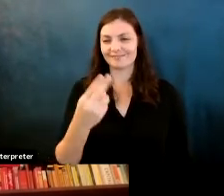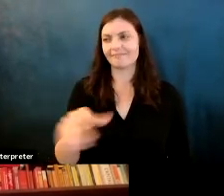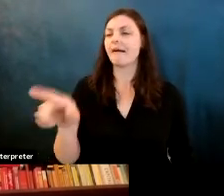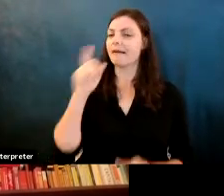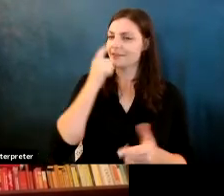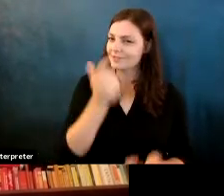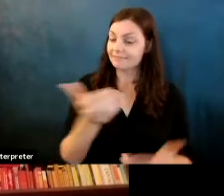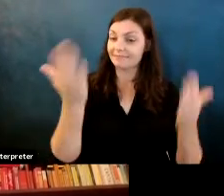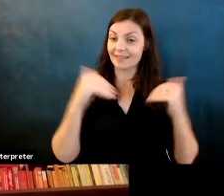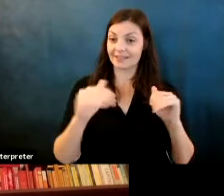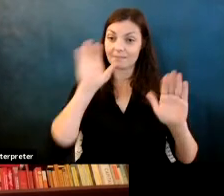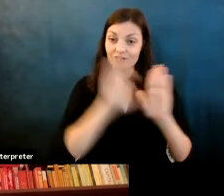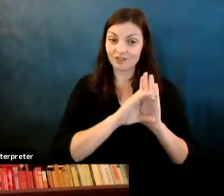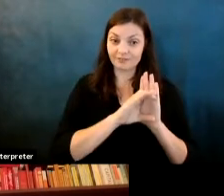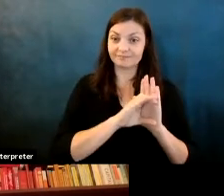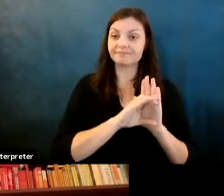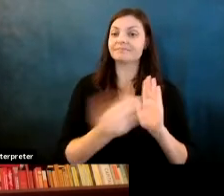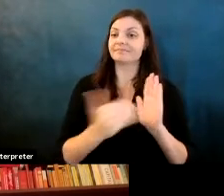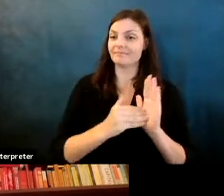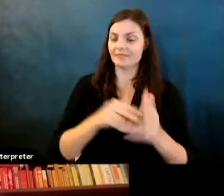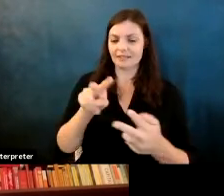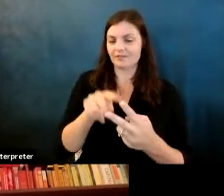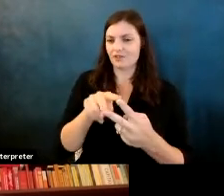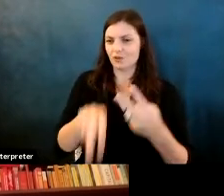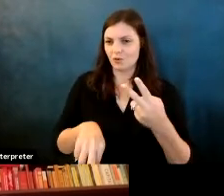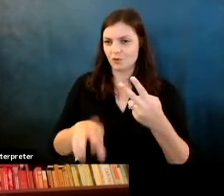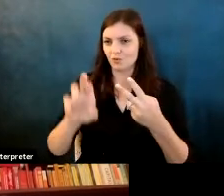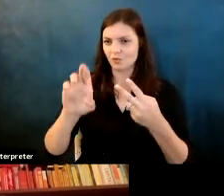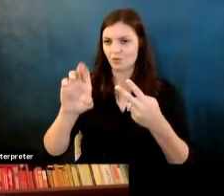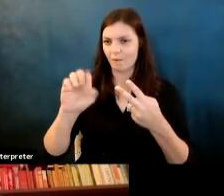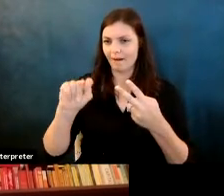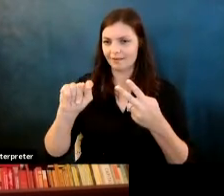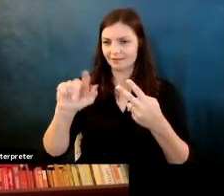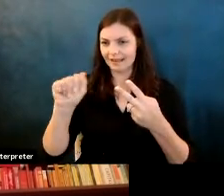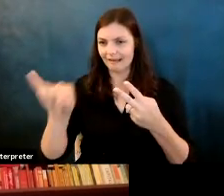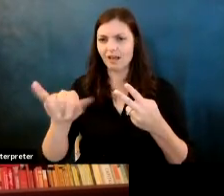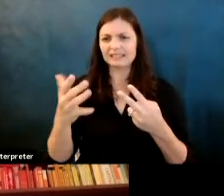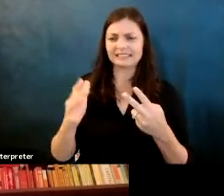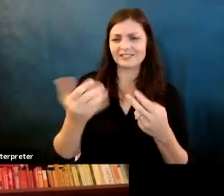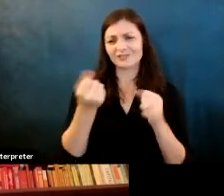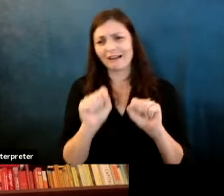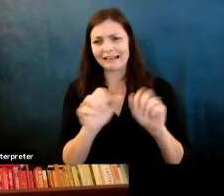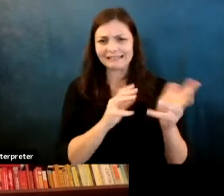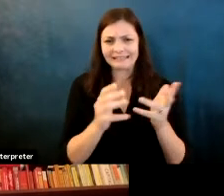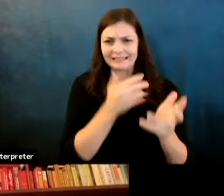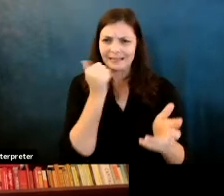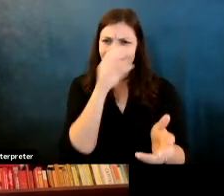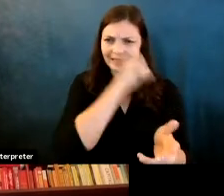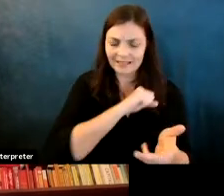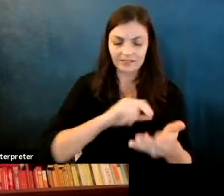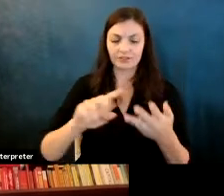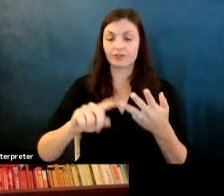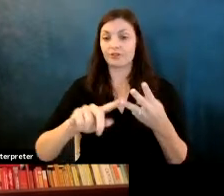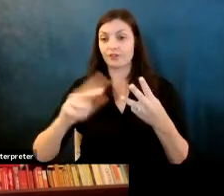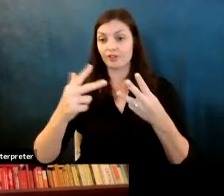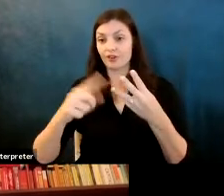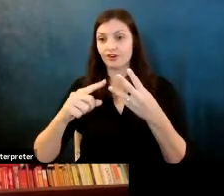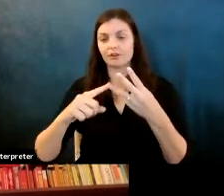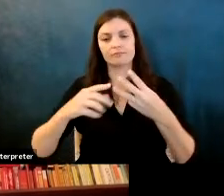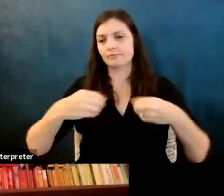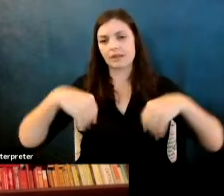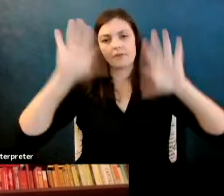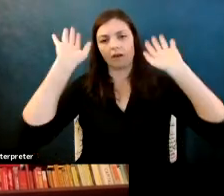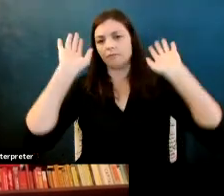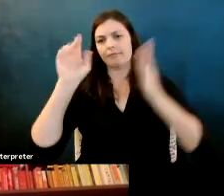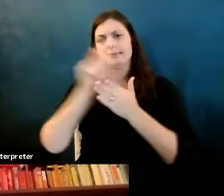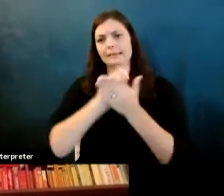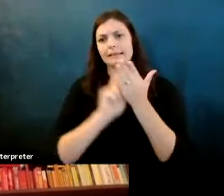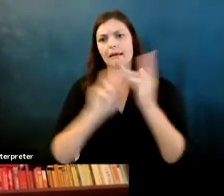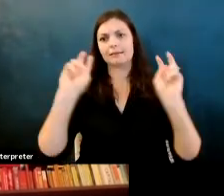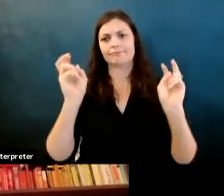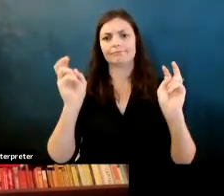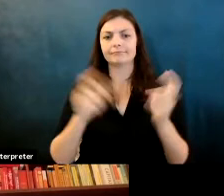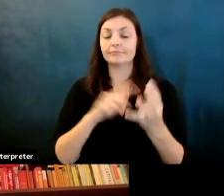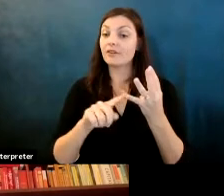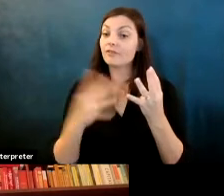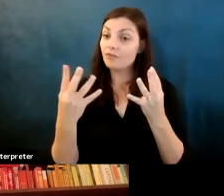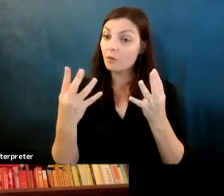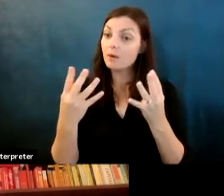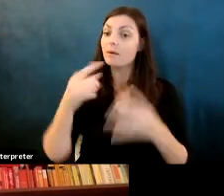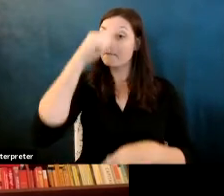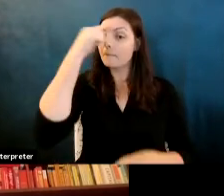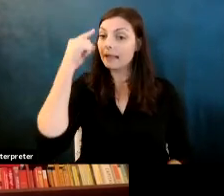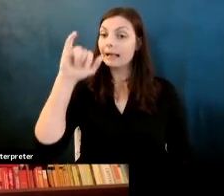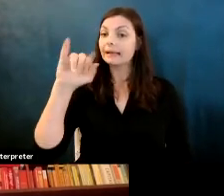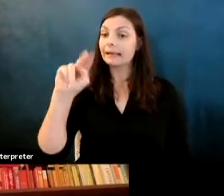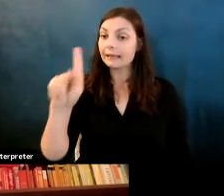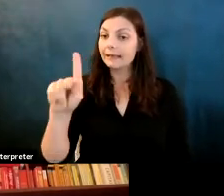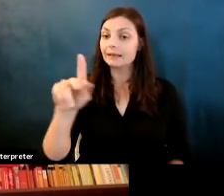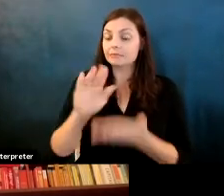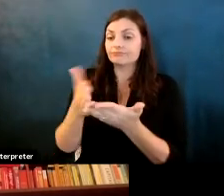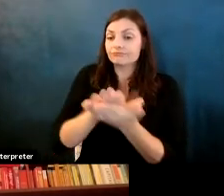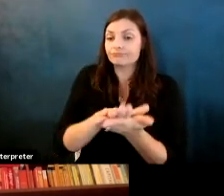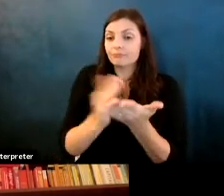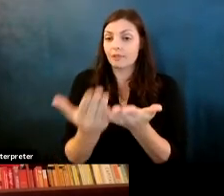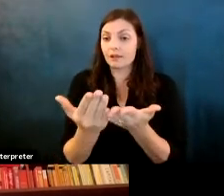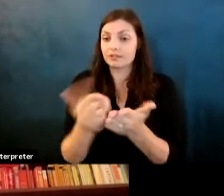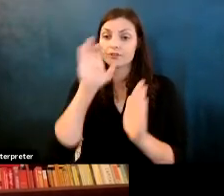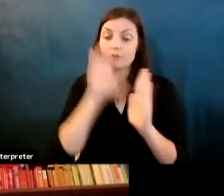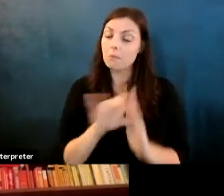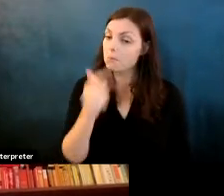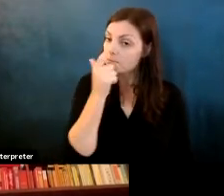Martin Wattenberg: Okay once again robot one into actually seeming to do their best under difficult circumstances robot three seems in the point of giving up with design robot for black ink splotch illustration interesting all right next one.